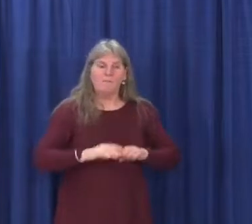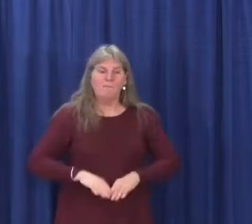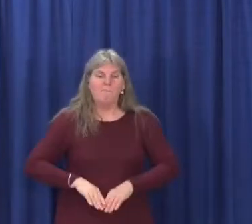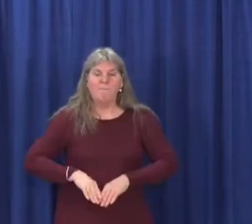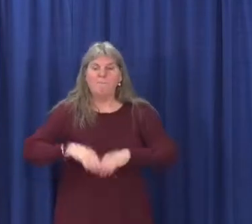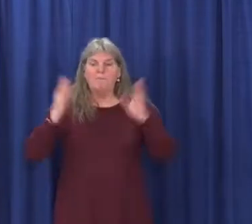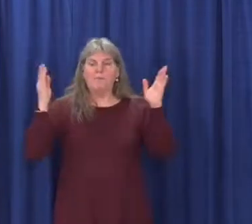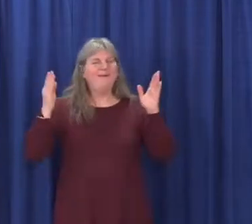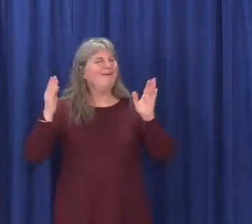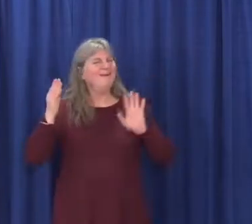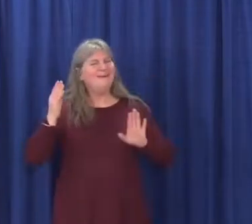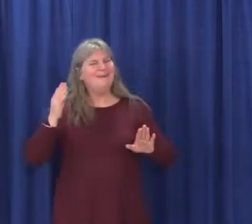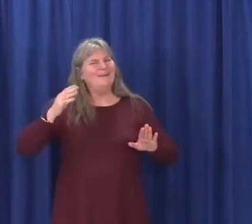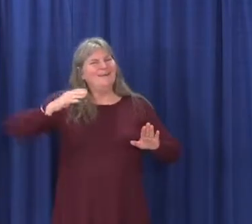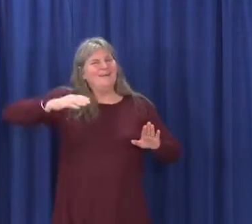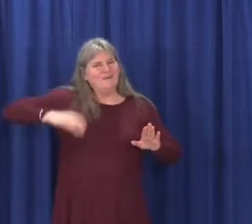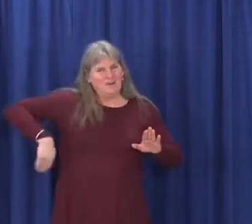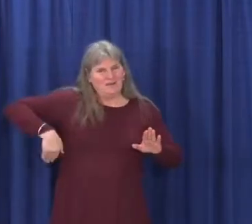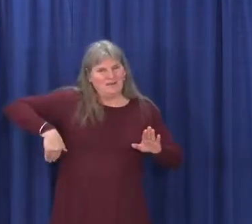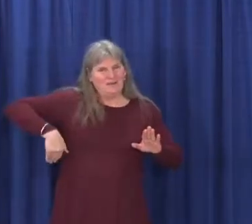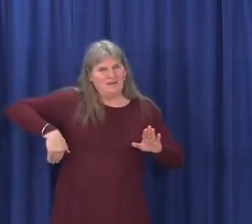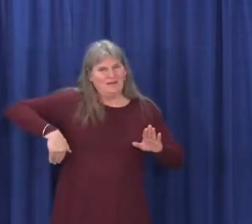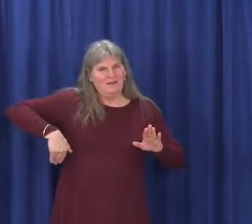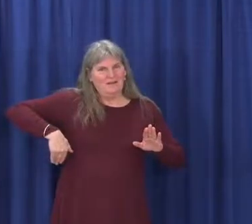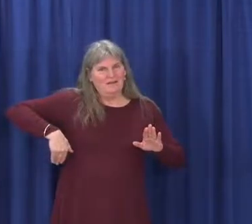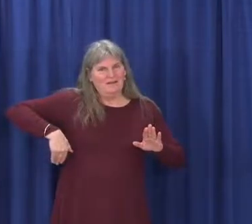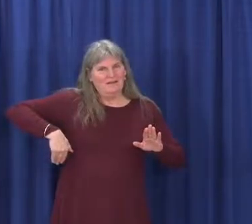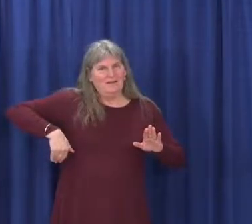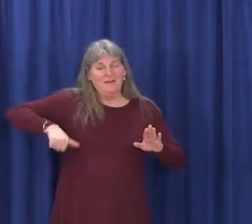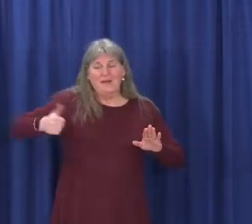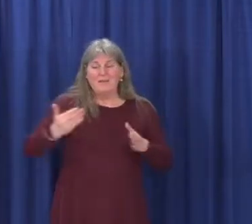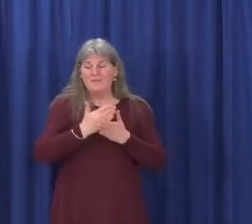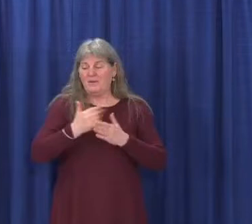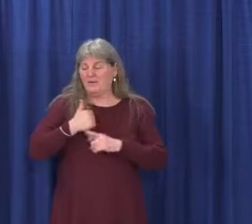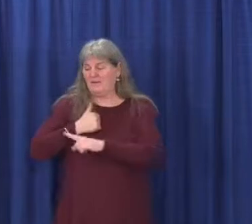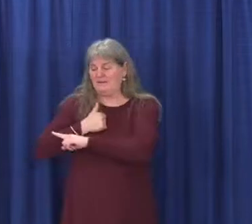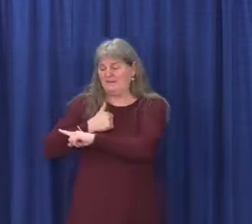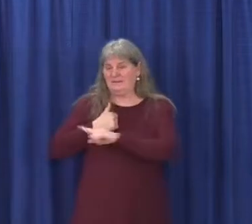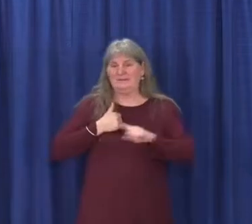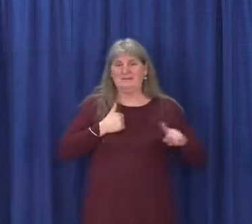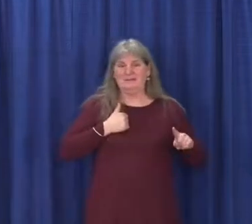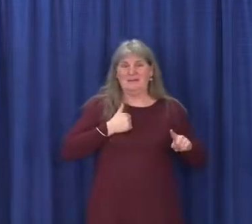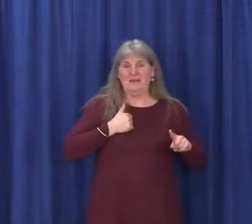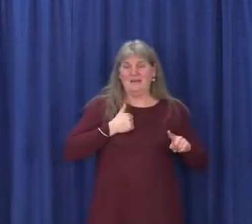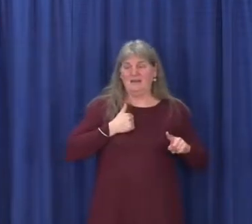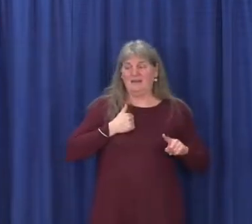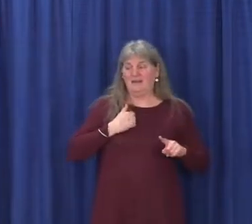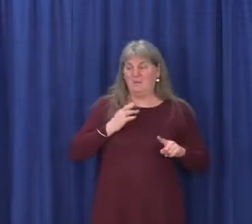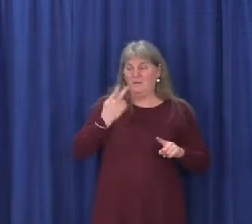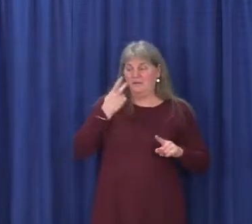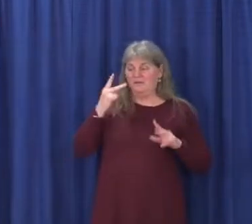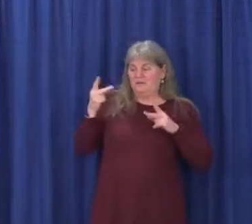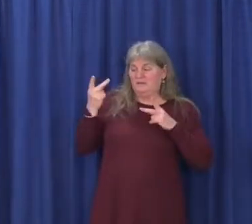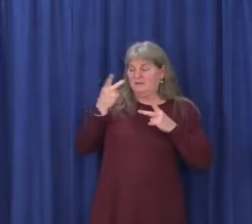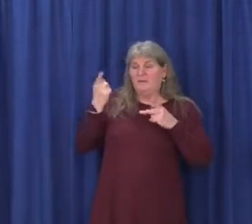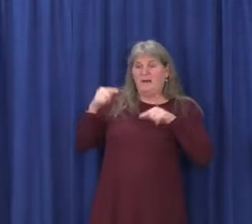a chance to see some of the other-- our other colleagues across the country that have had a different approach. And certainly we'll see how that,